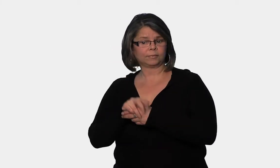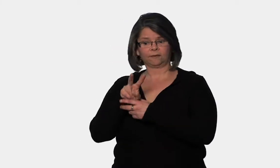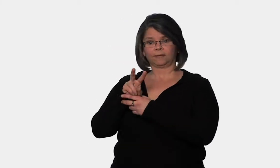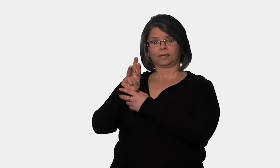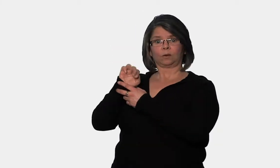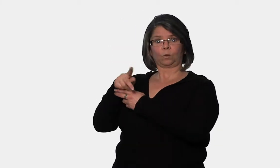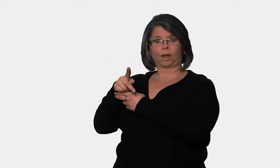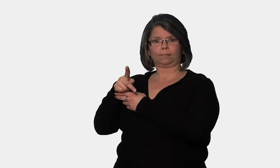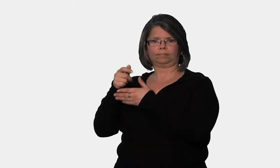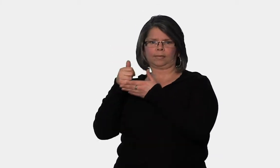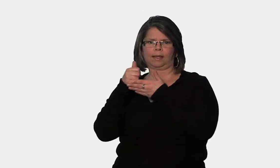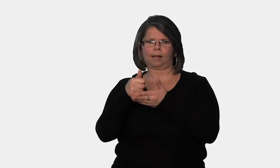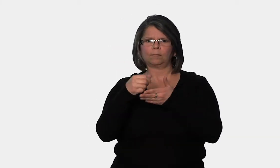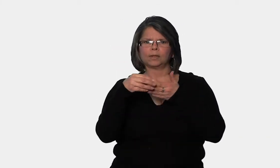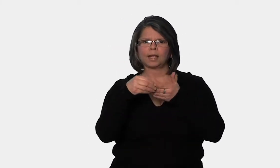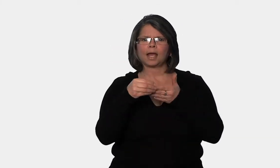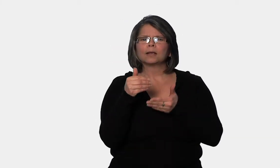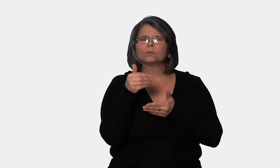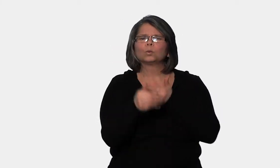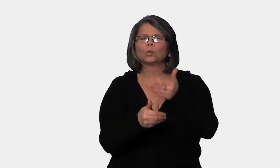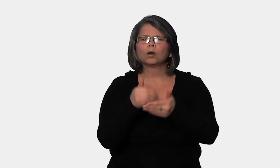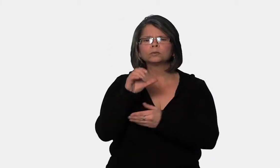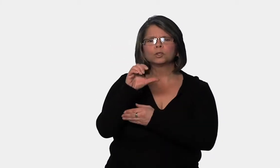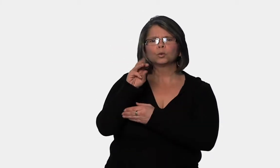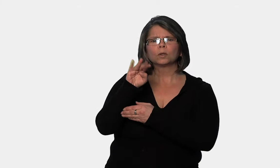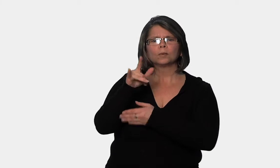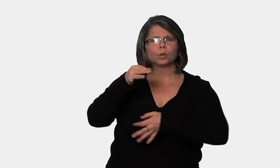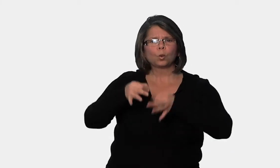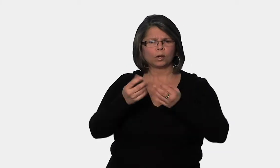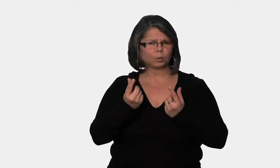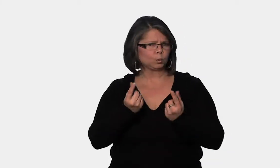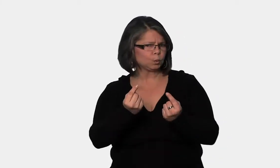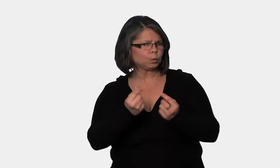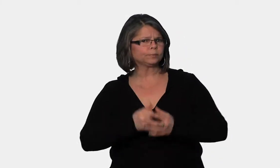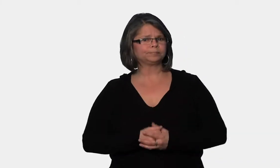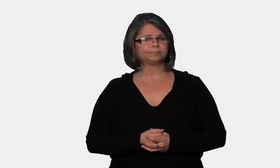throughout the criminal court process.